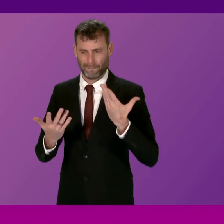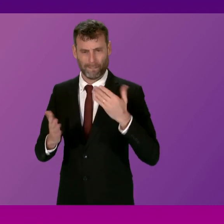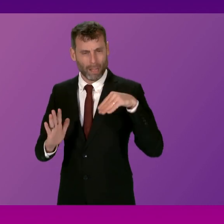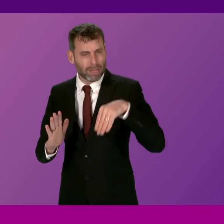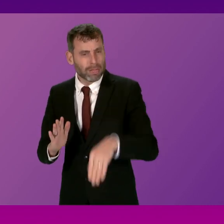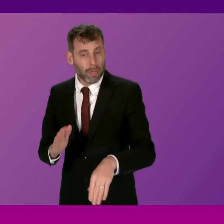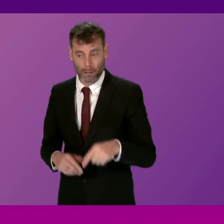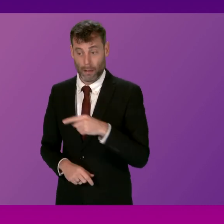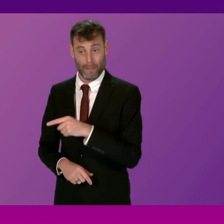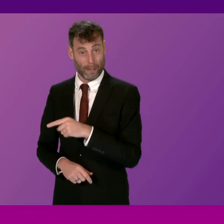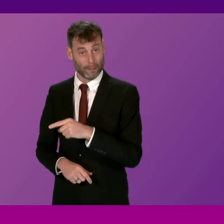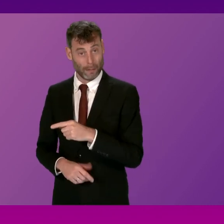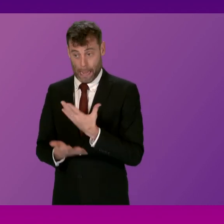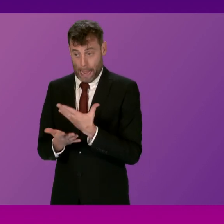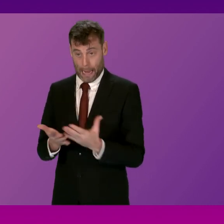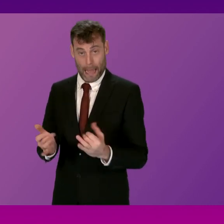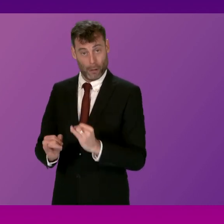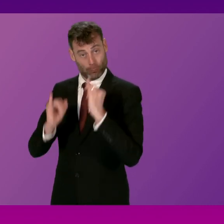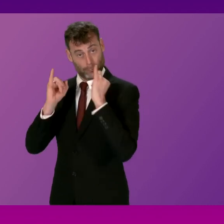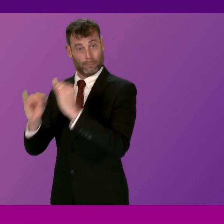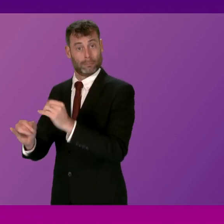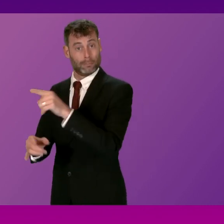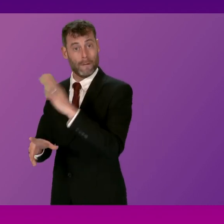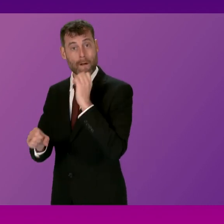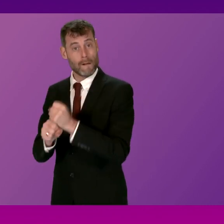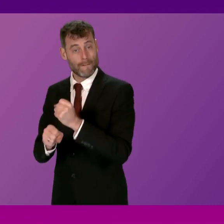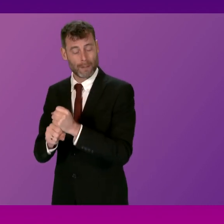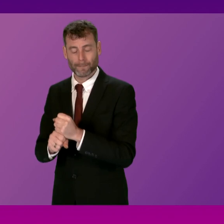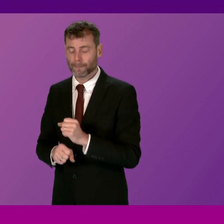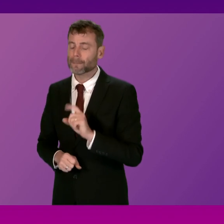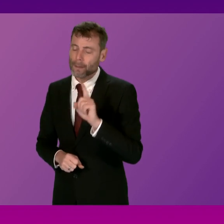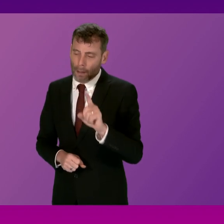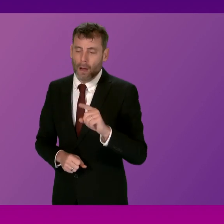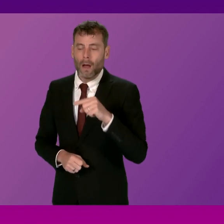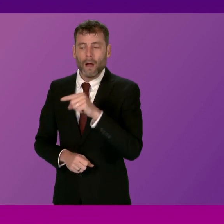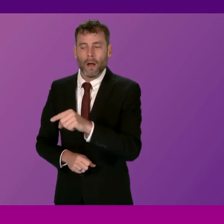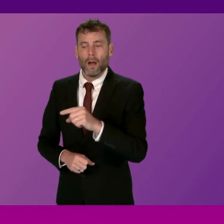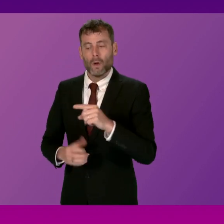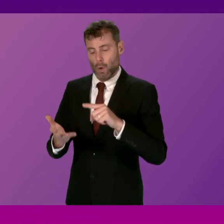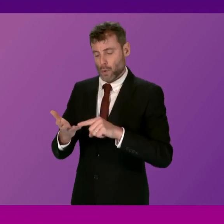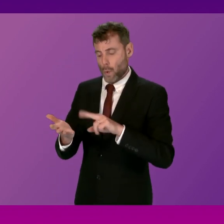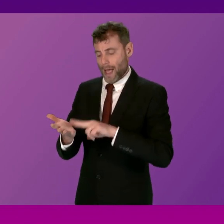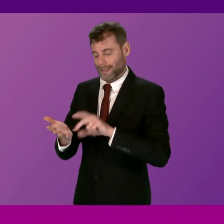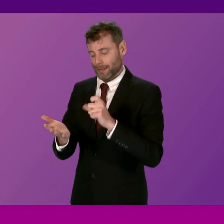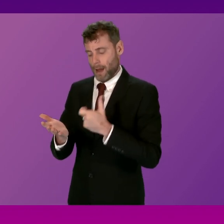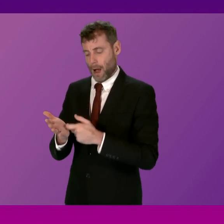I recognise that progress is coming with the forthcoming bill to incorporate the UNCRPD, but we must go further.